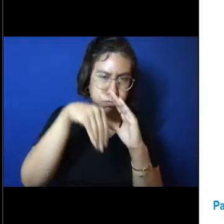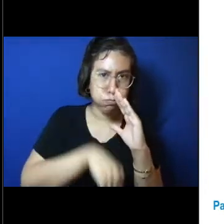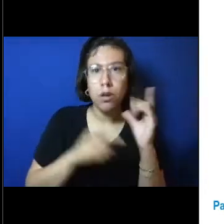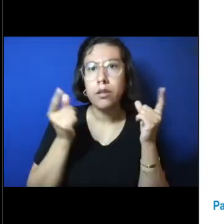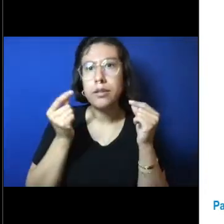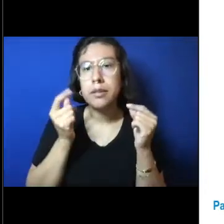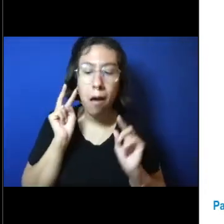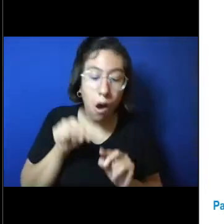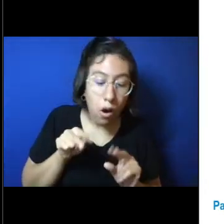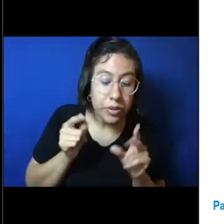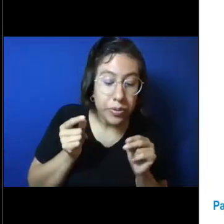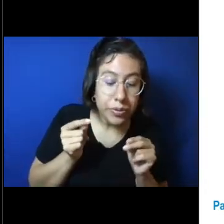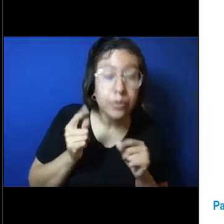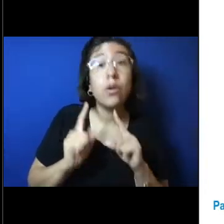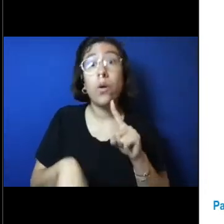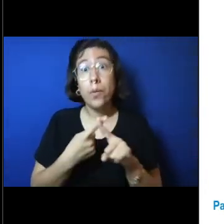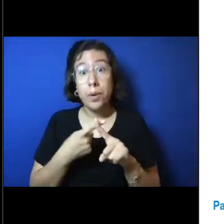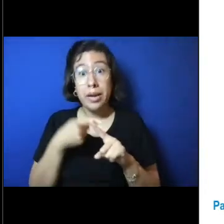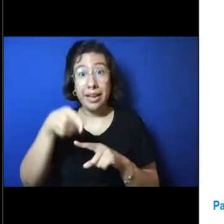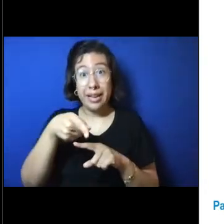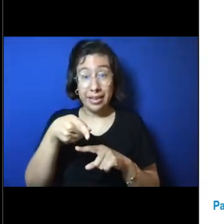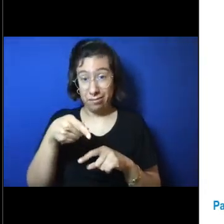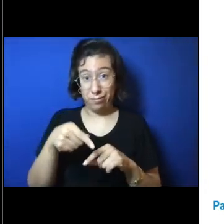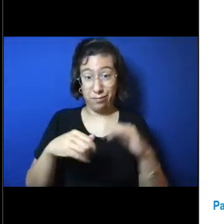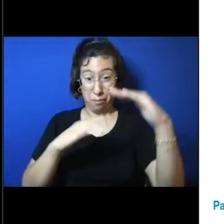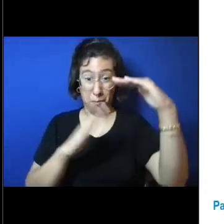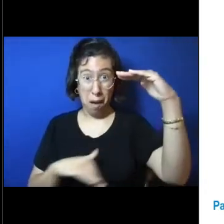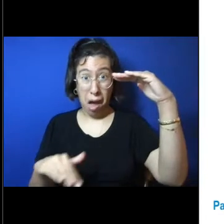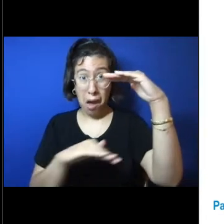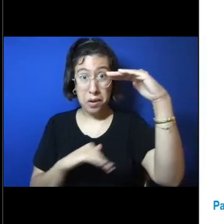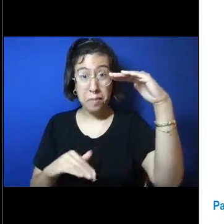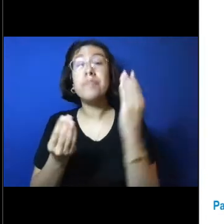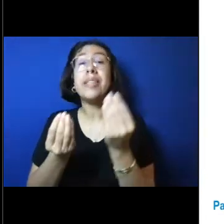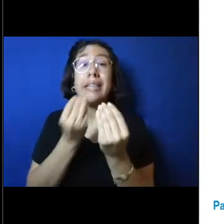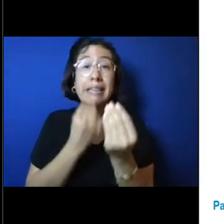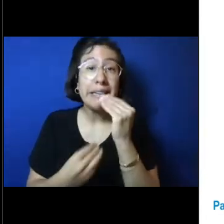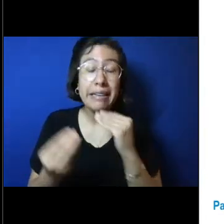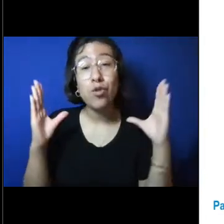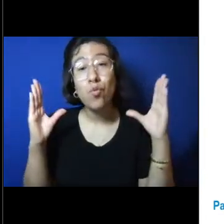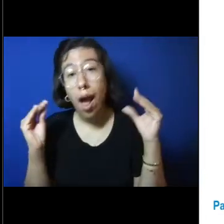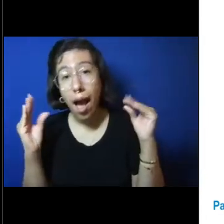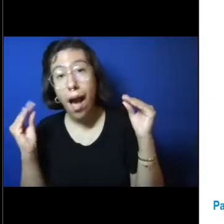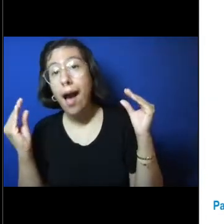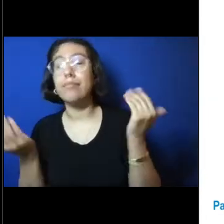Usually, when they're down there, they're feeding. They're feeding on crabs, hermit crabs, things like that.